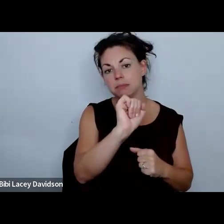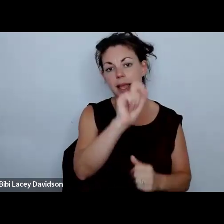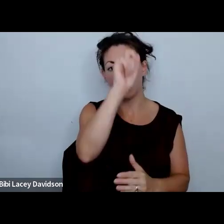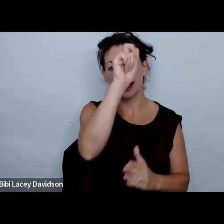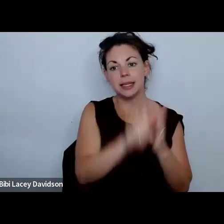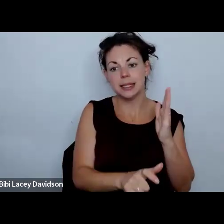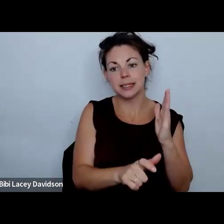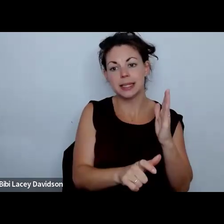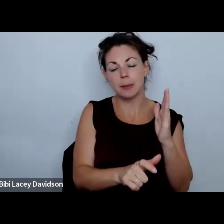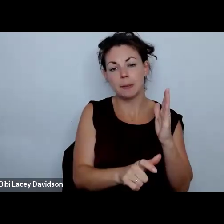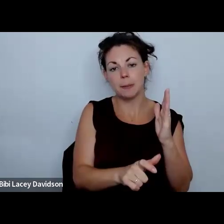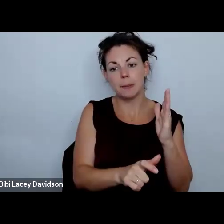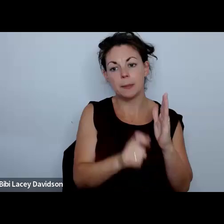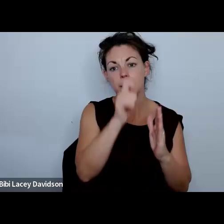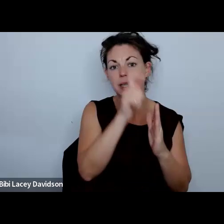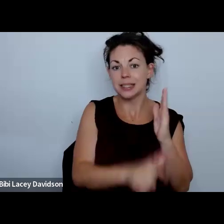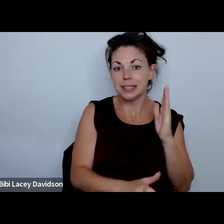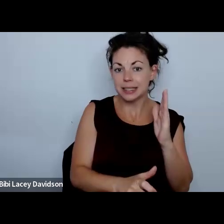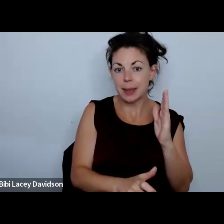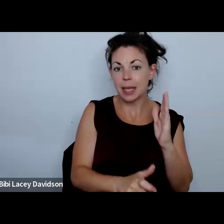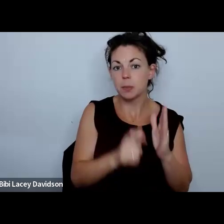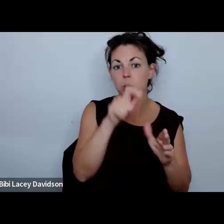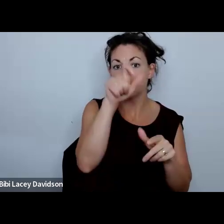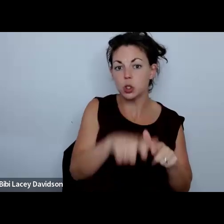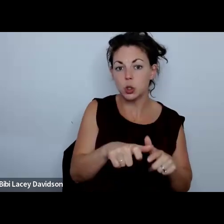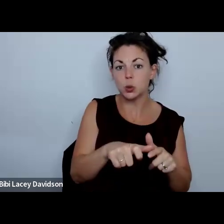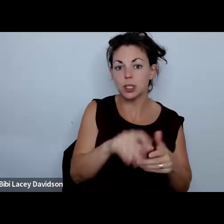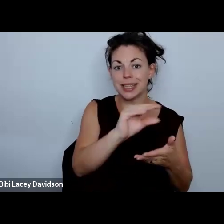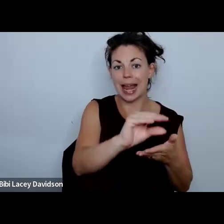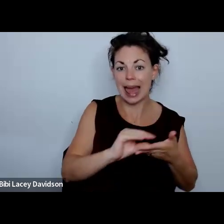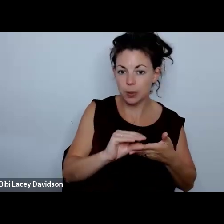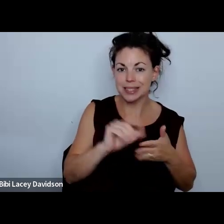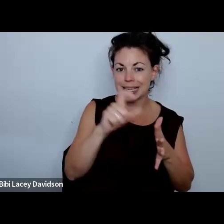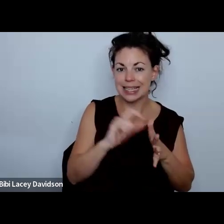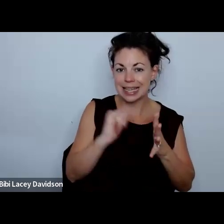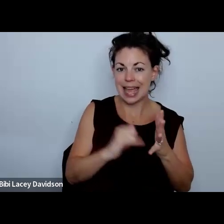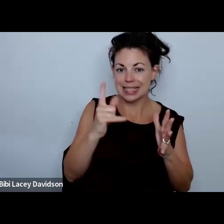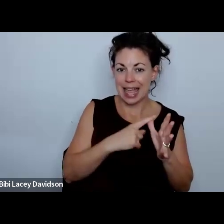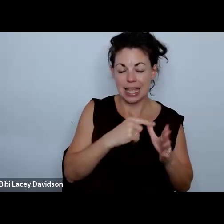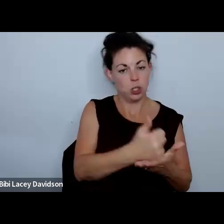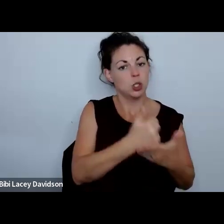there were some proposed and then eventually affected cuts to the Disabled Students' Allowance.